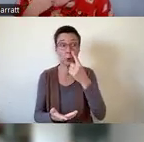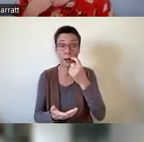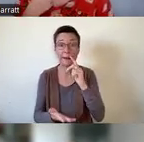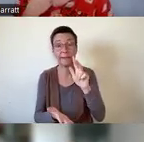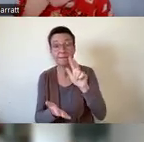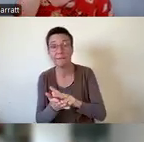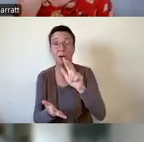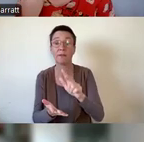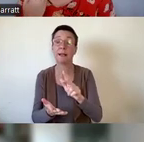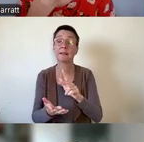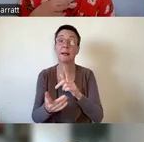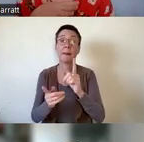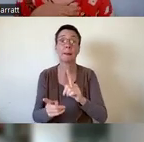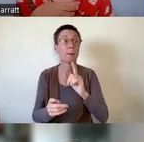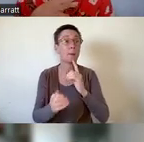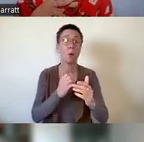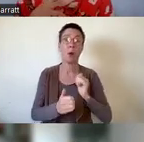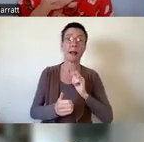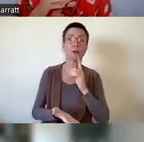and then people would be more likely to trust your posts.